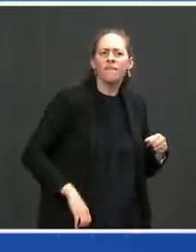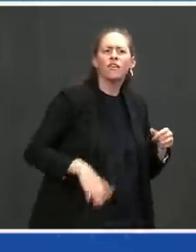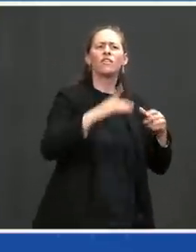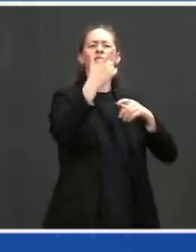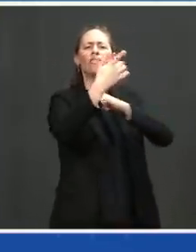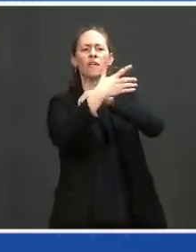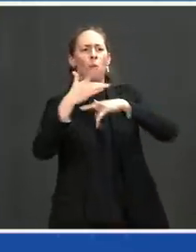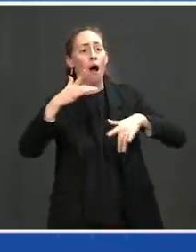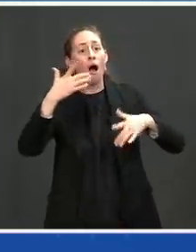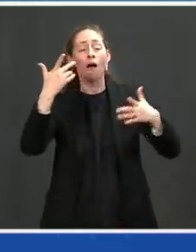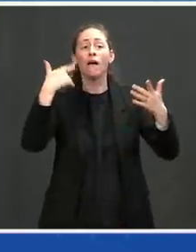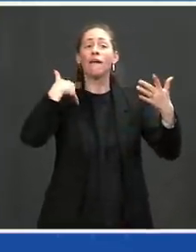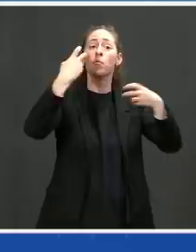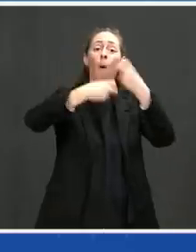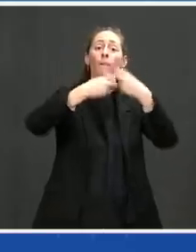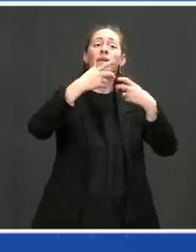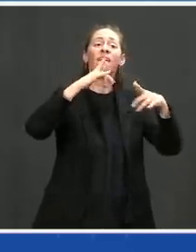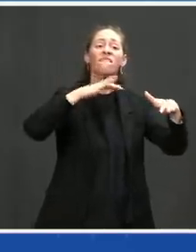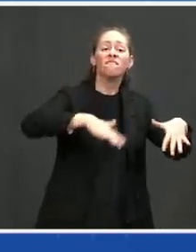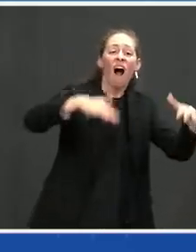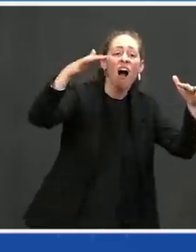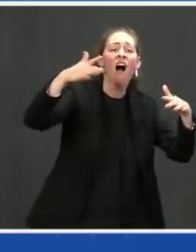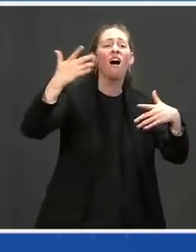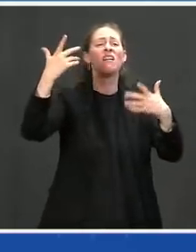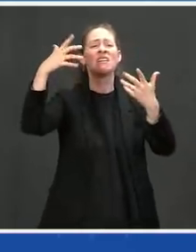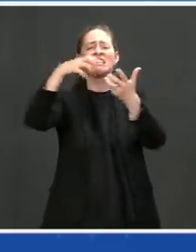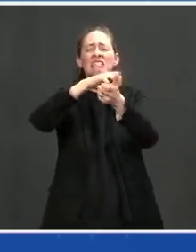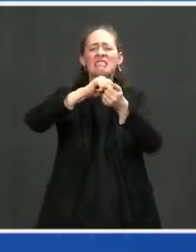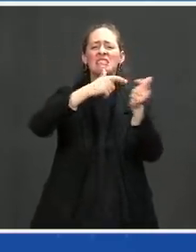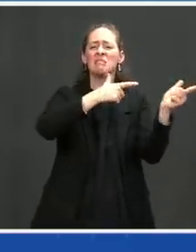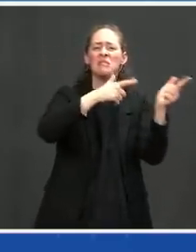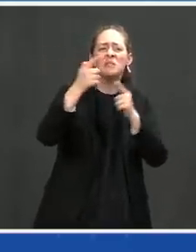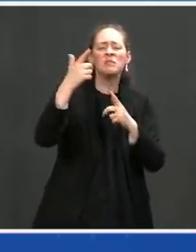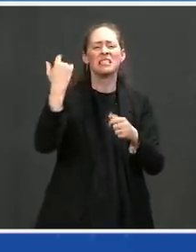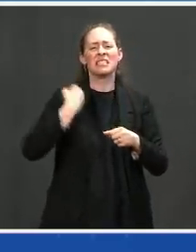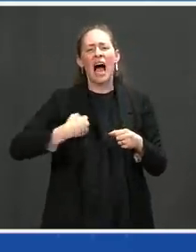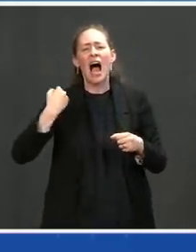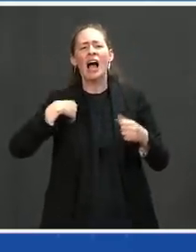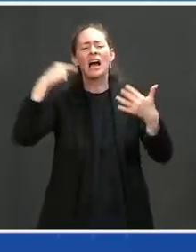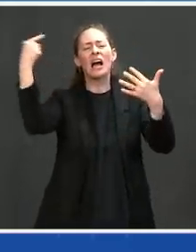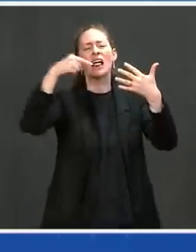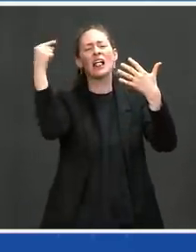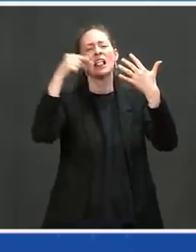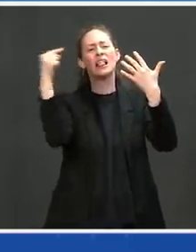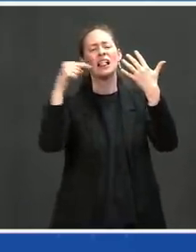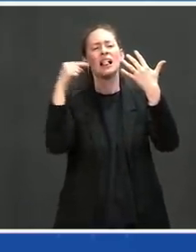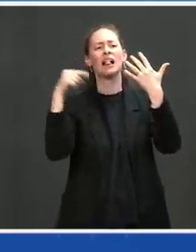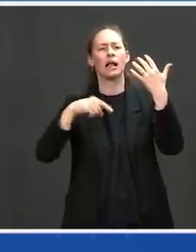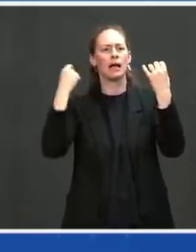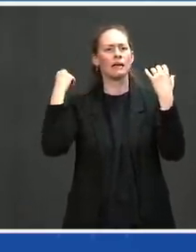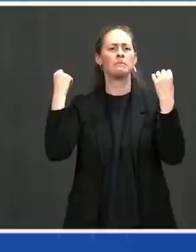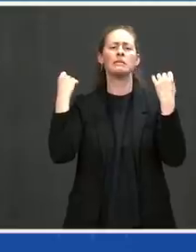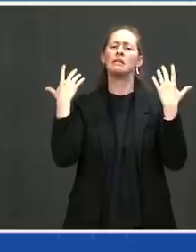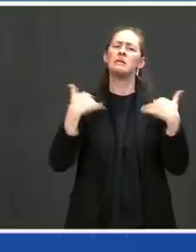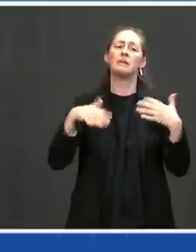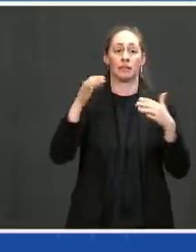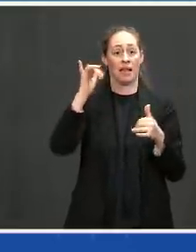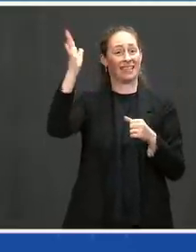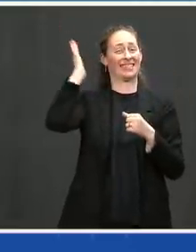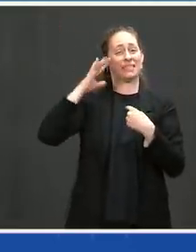It's because of a whole range of things. That -- when I was Vice President and had the same obligation to deal with unaccompanied children,